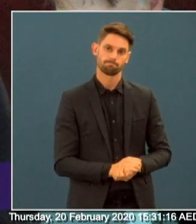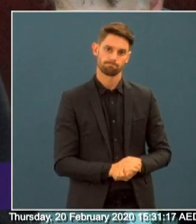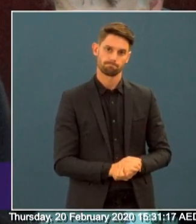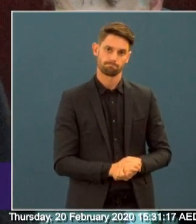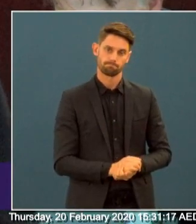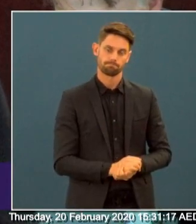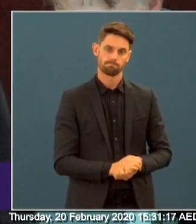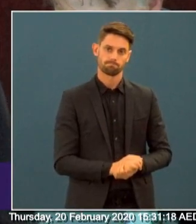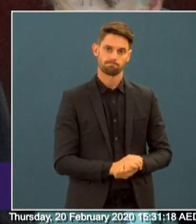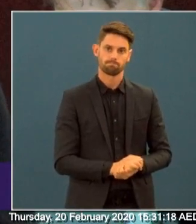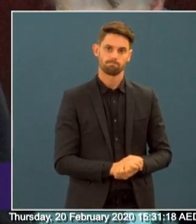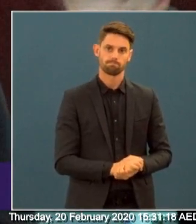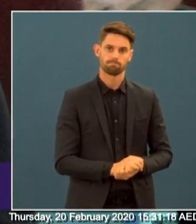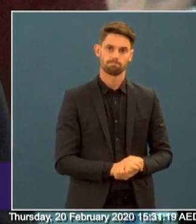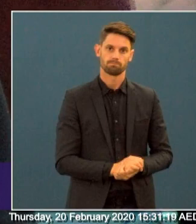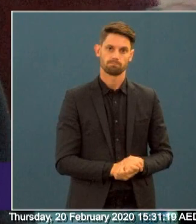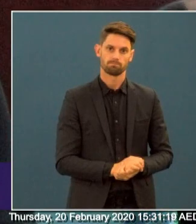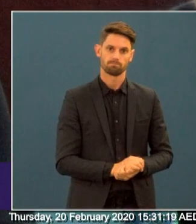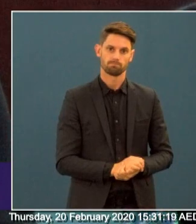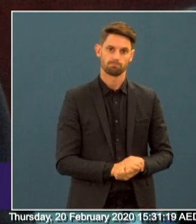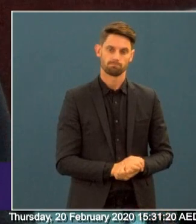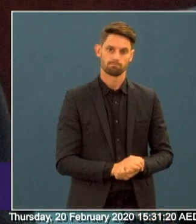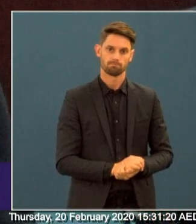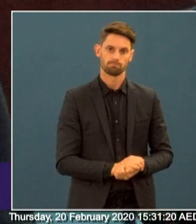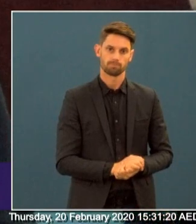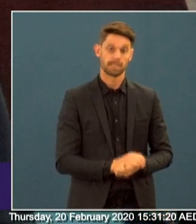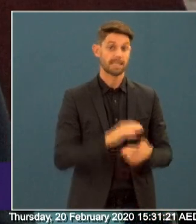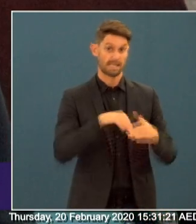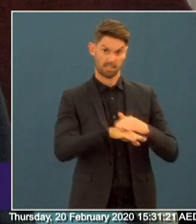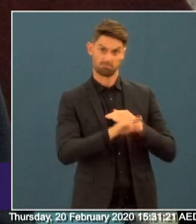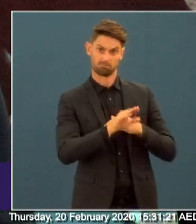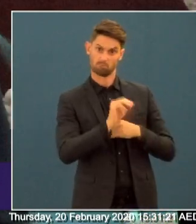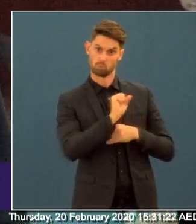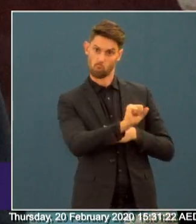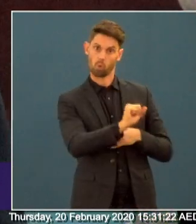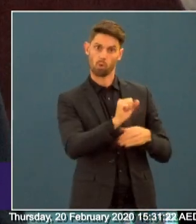provided by local health districts is for children